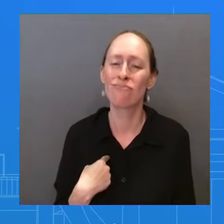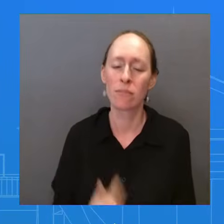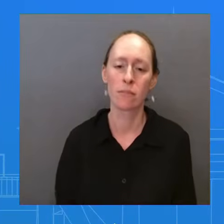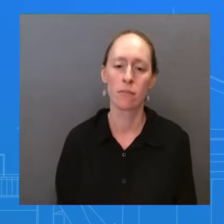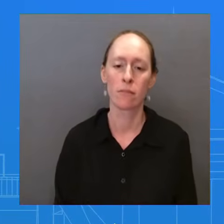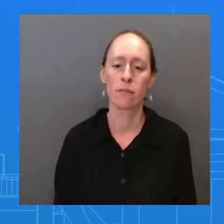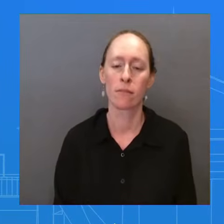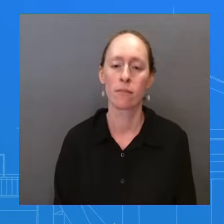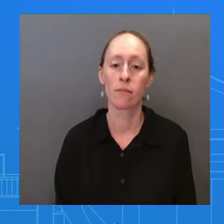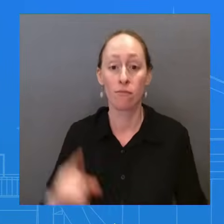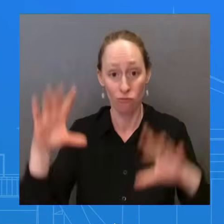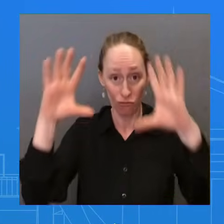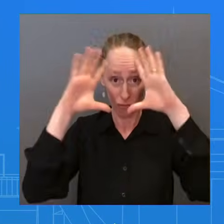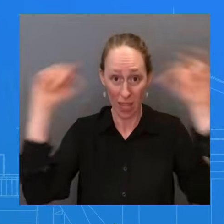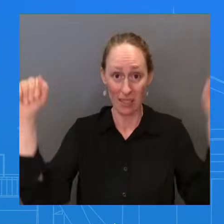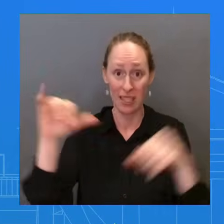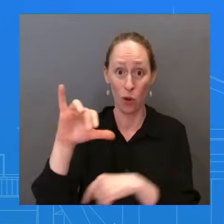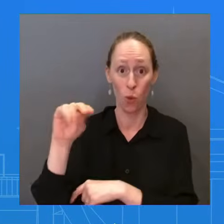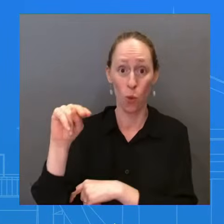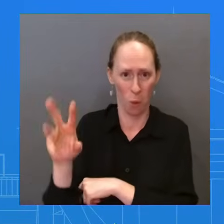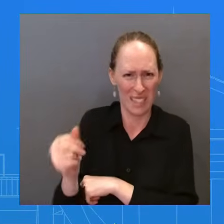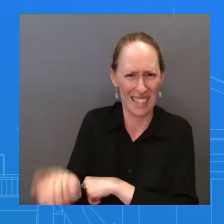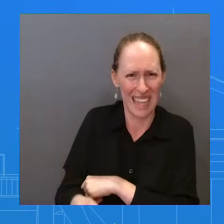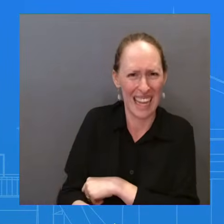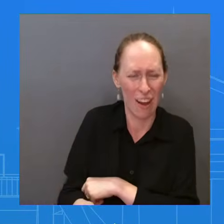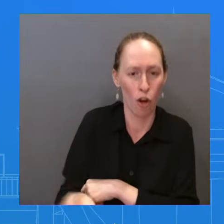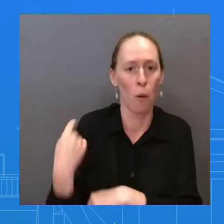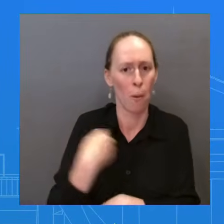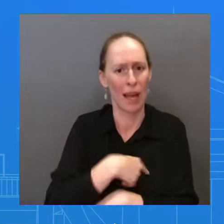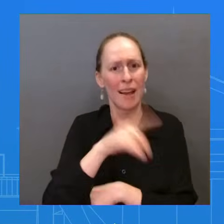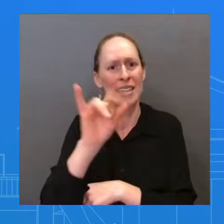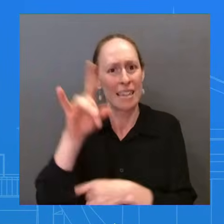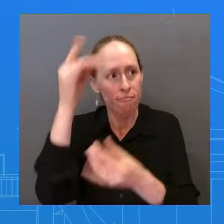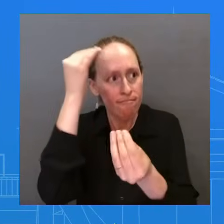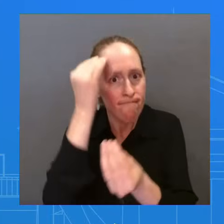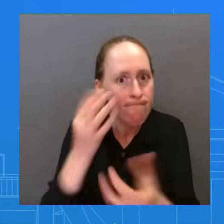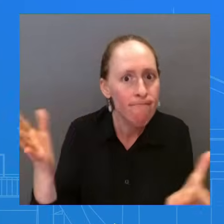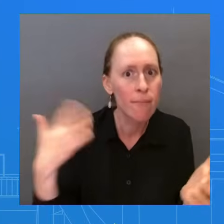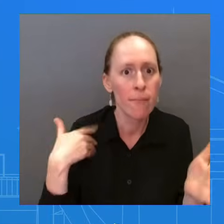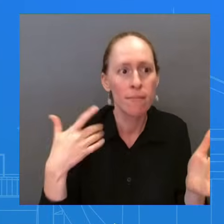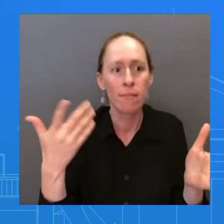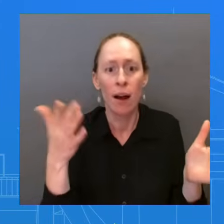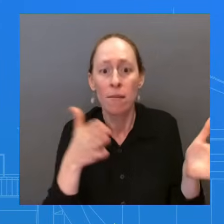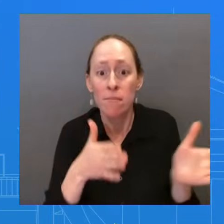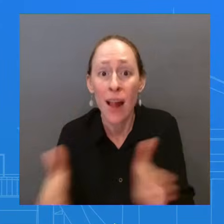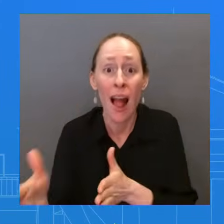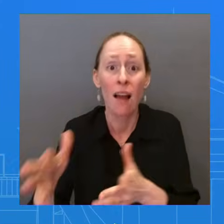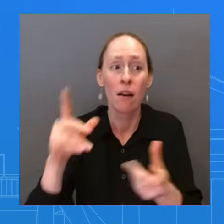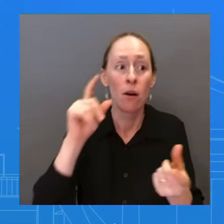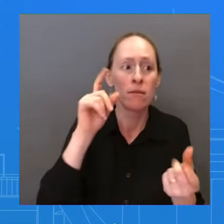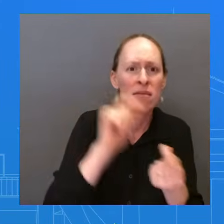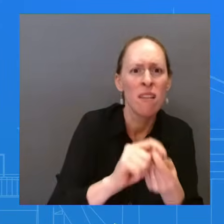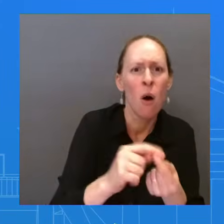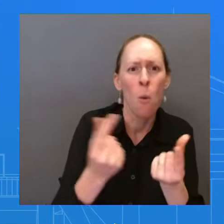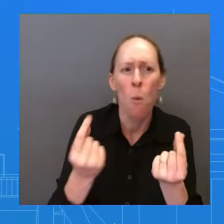Where they are in the timeline, I just don't know. The Press: And just really quickly, on the diplomatic side of it, I mean, we know that there's this whole extended deterrence